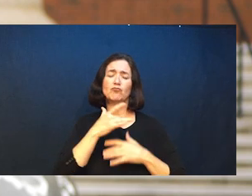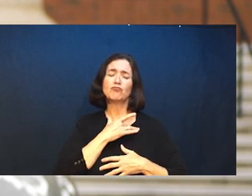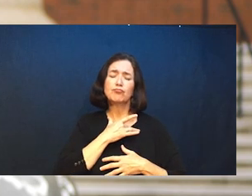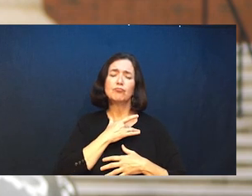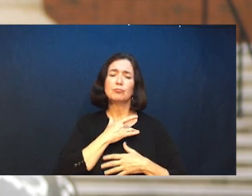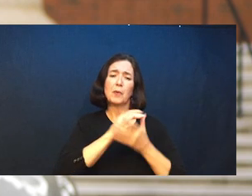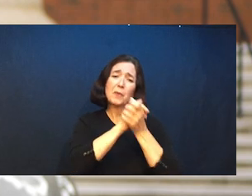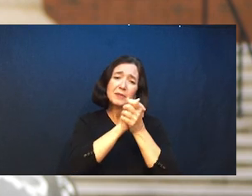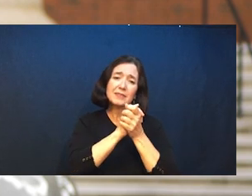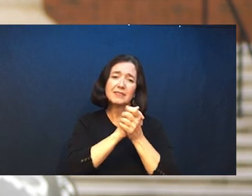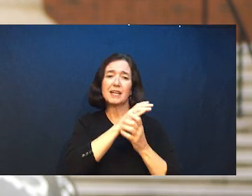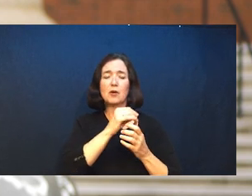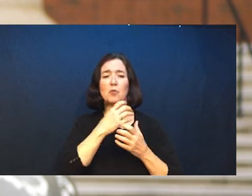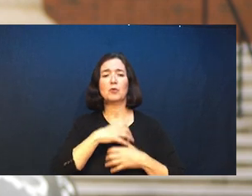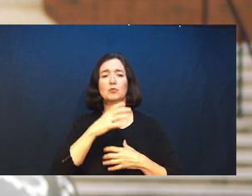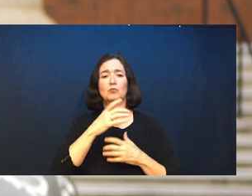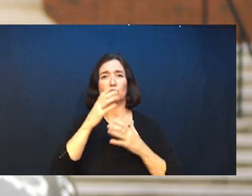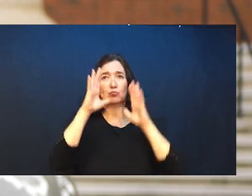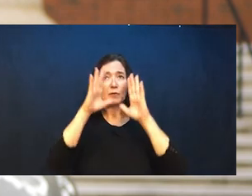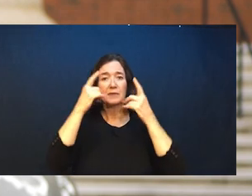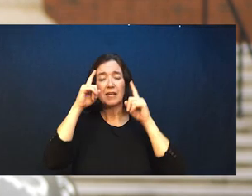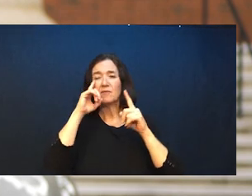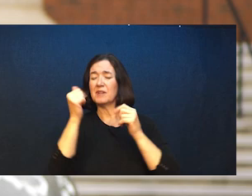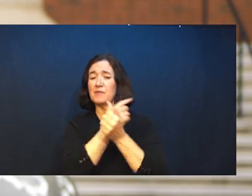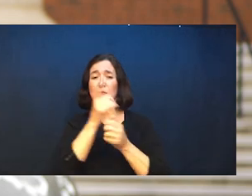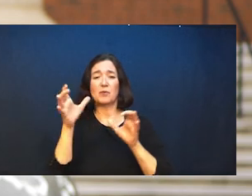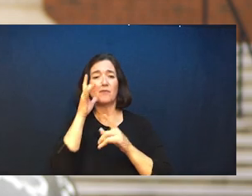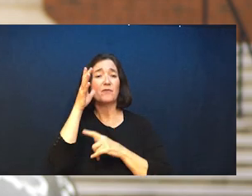and wish you great success in all that you do in the future. Go Bucs.